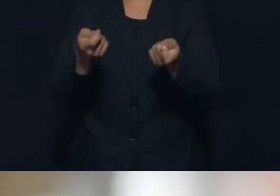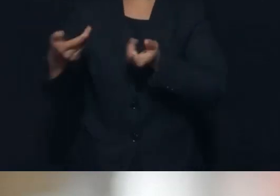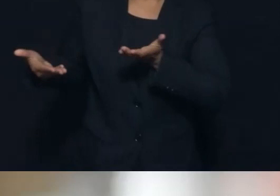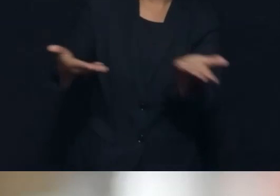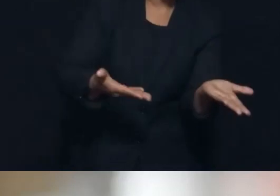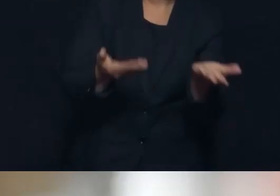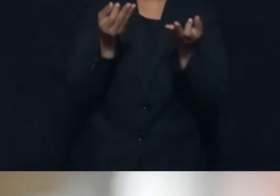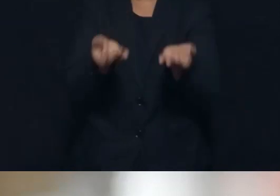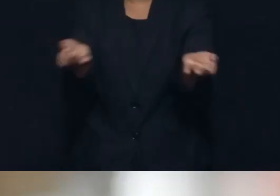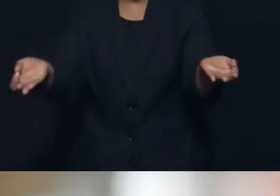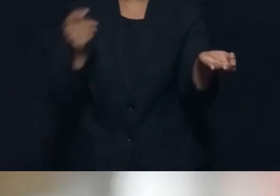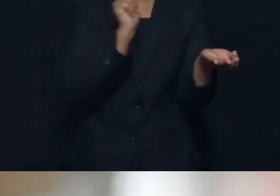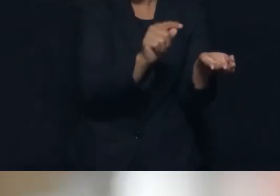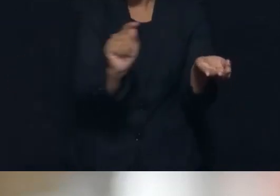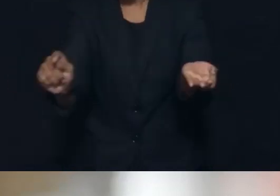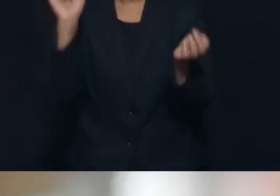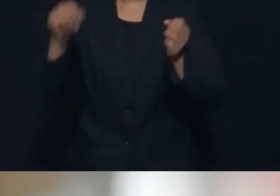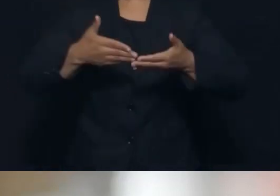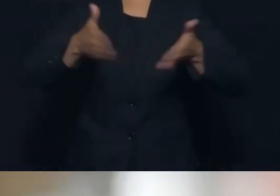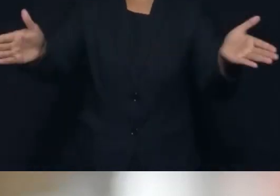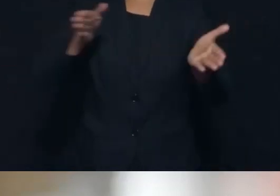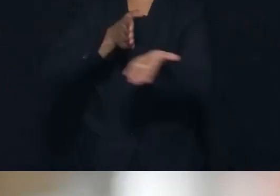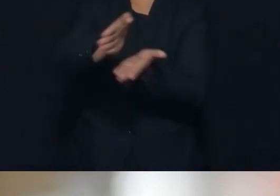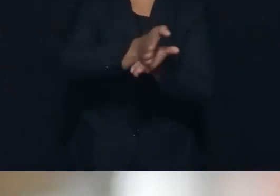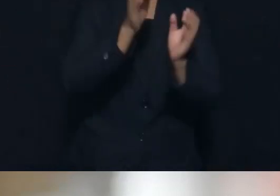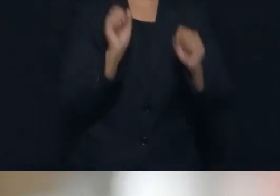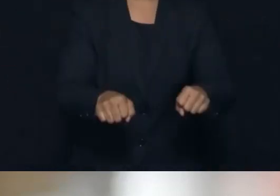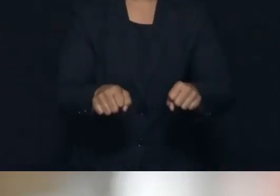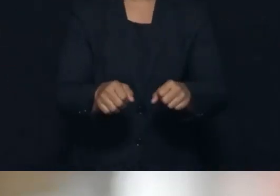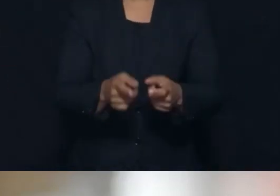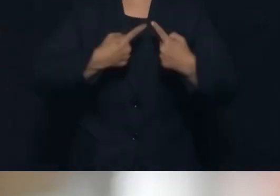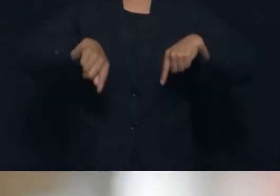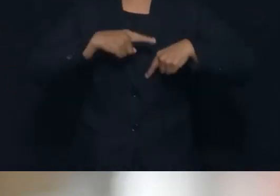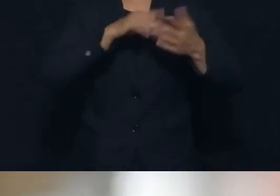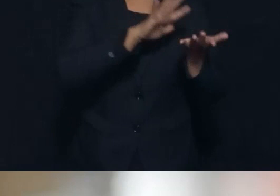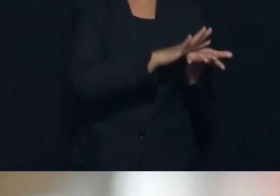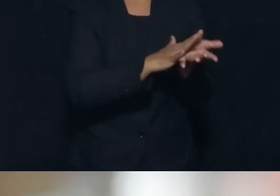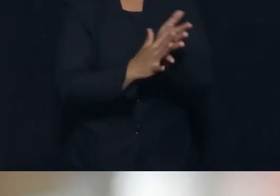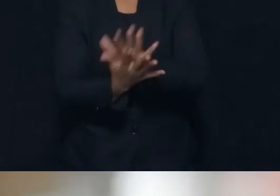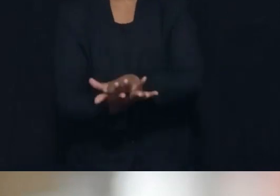open and provided to the public, to facilitate the implementation of accessibility we also